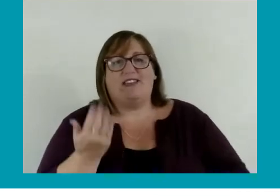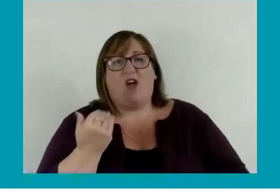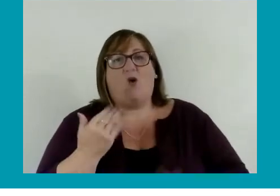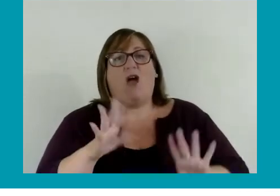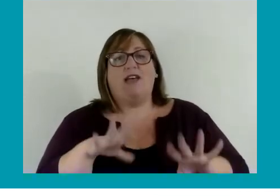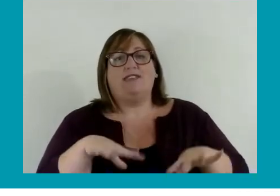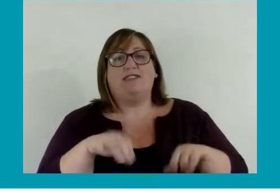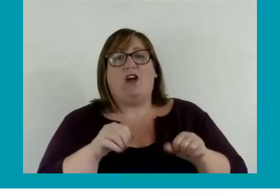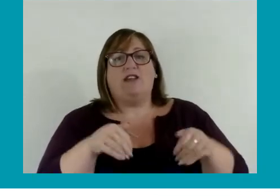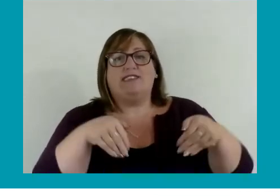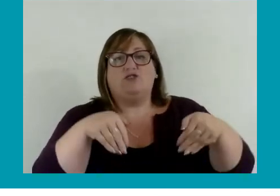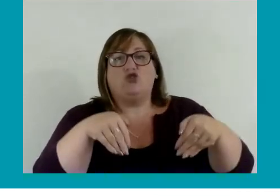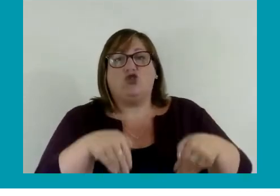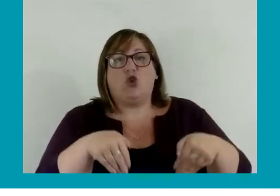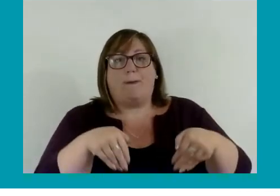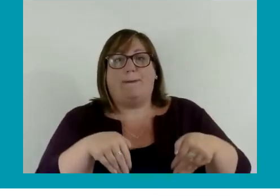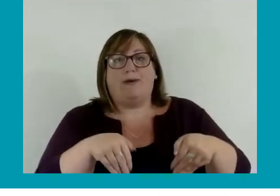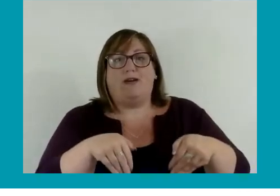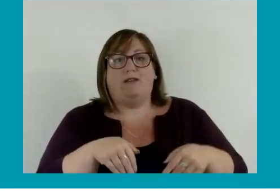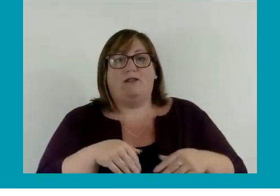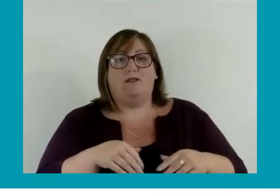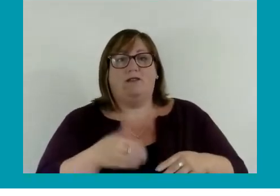career progression was really straightforward then you were